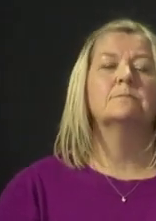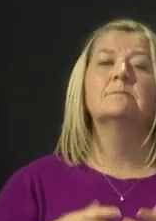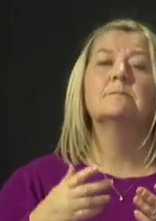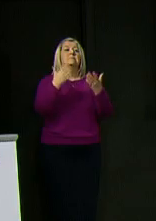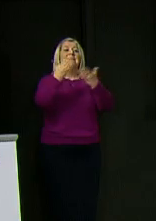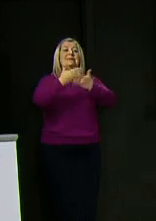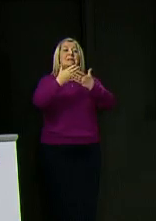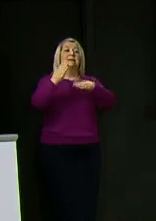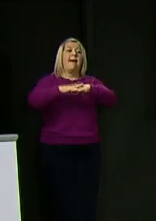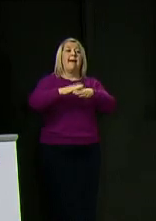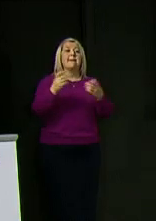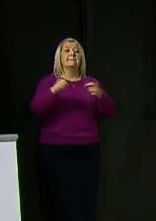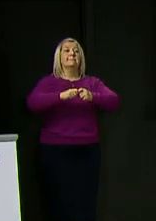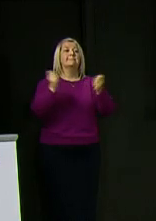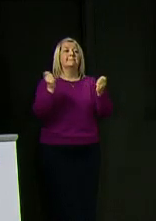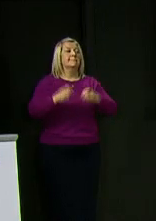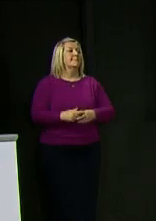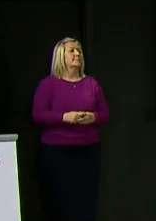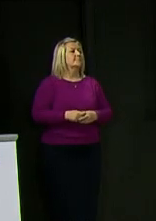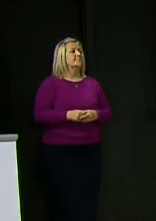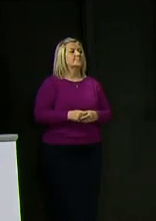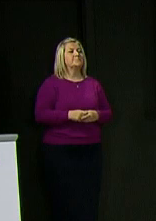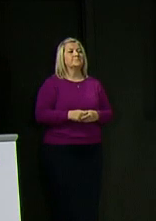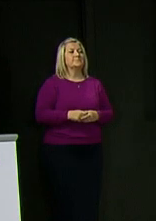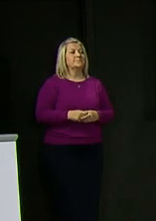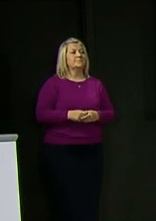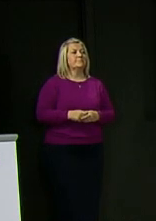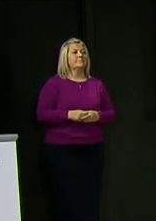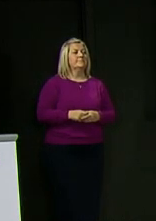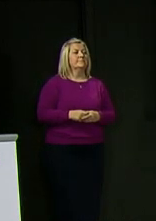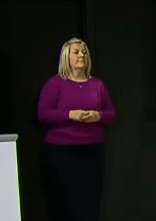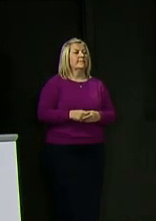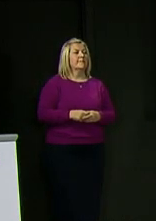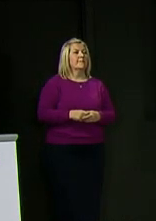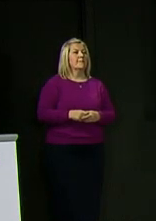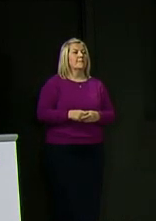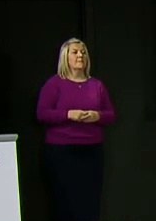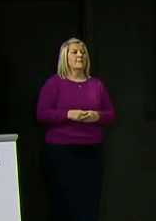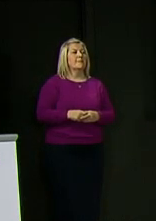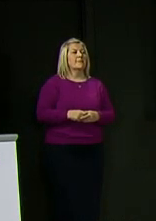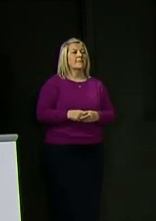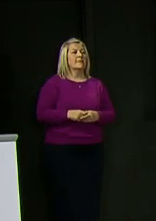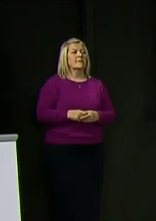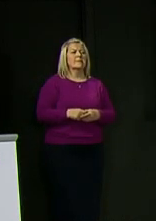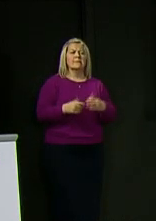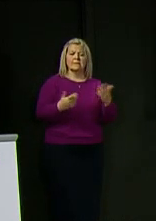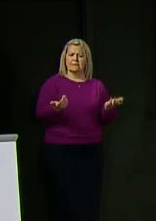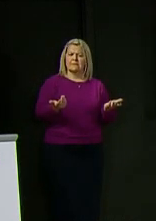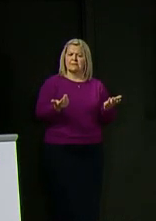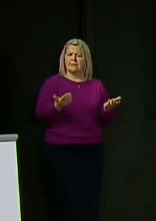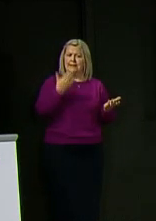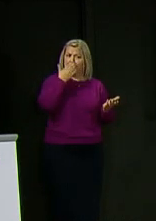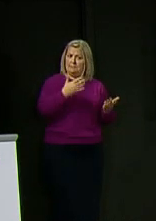Good afternoon, First Minister. There seems to be capacity to test a lot more people than